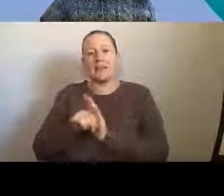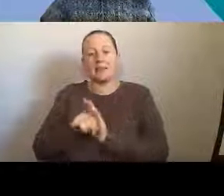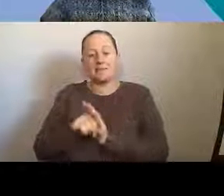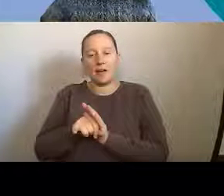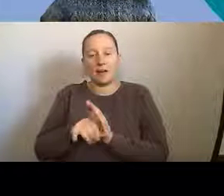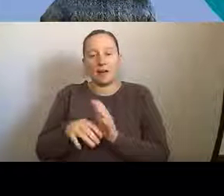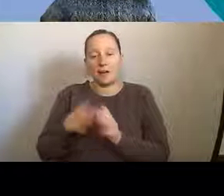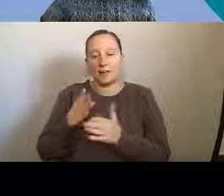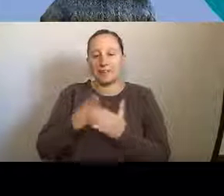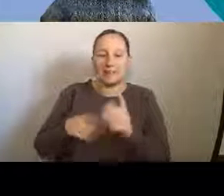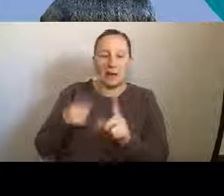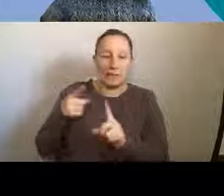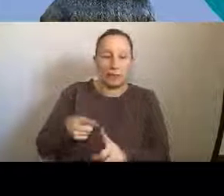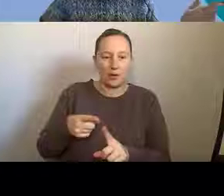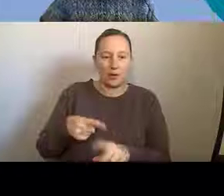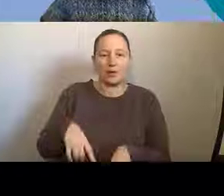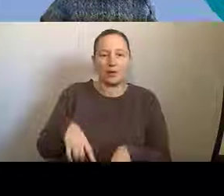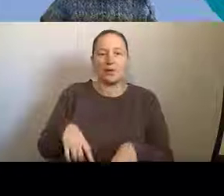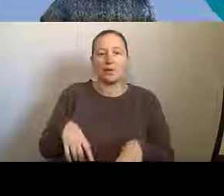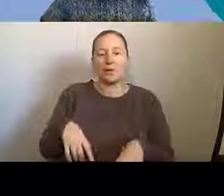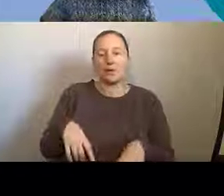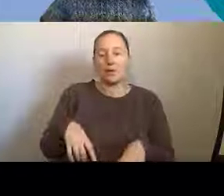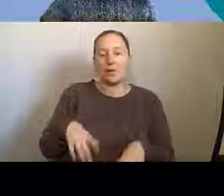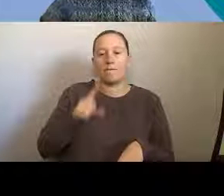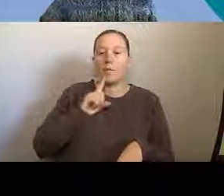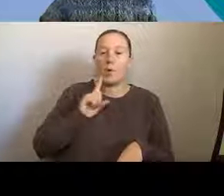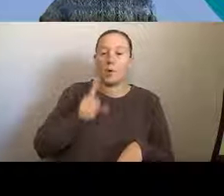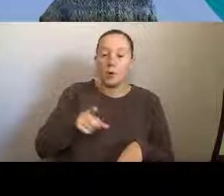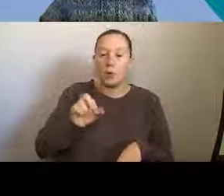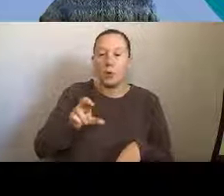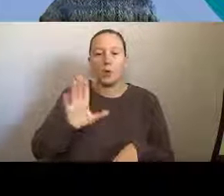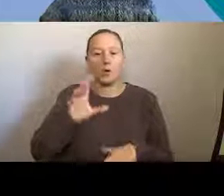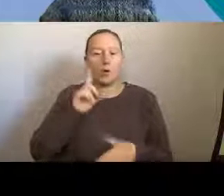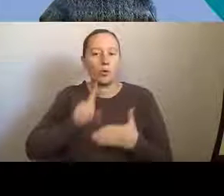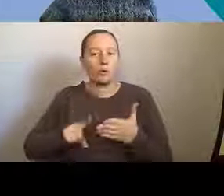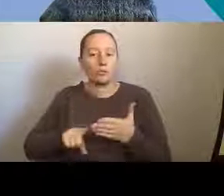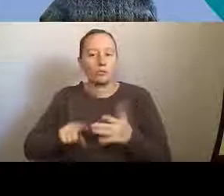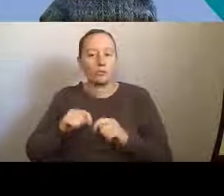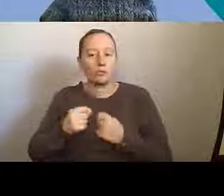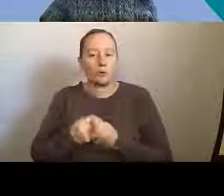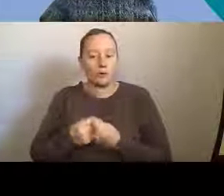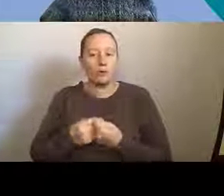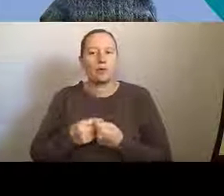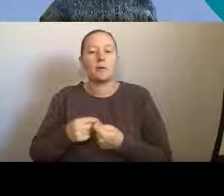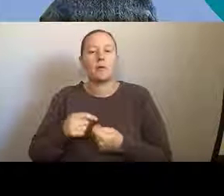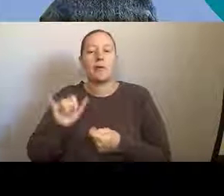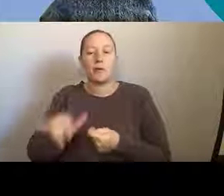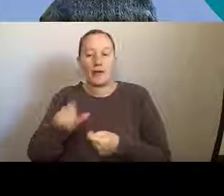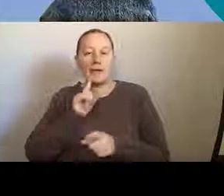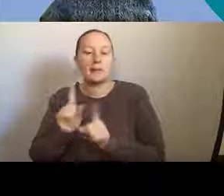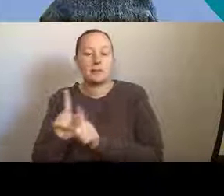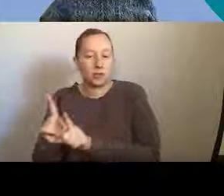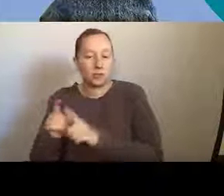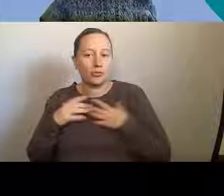in time to you or your research team. That would also be called human subjects research,